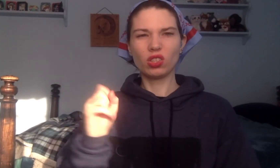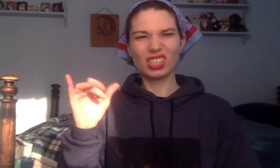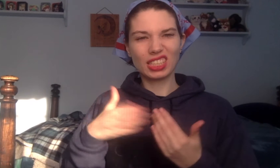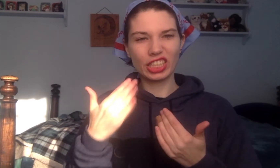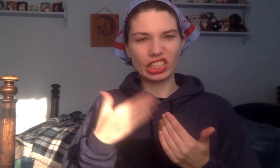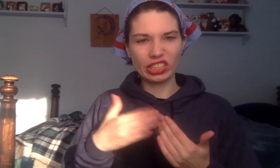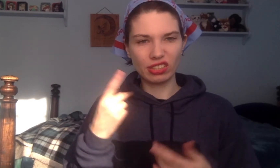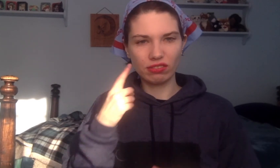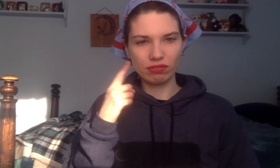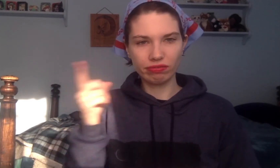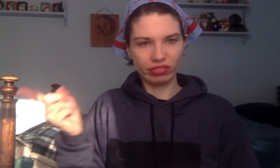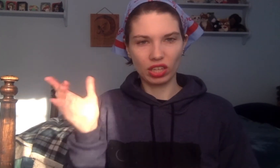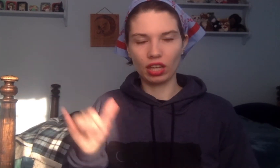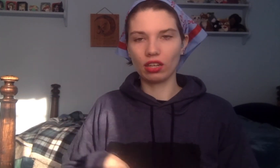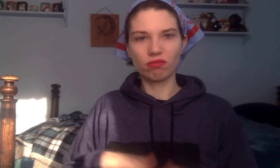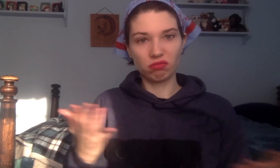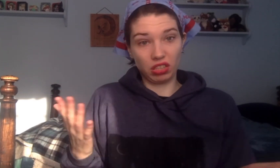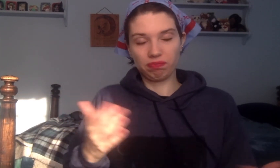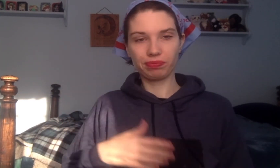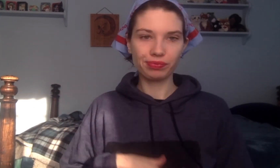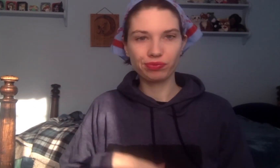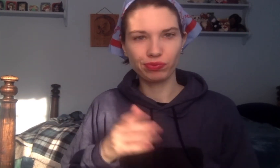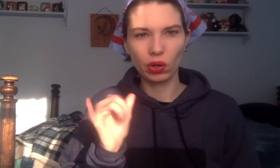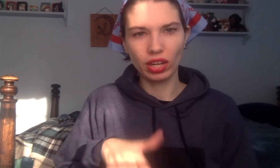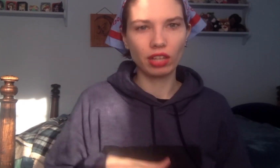So it's easier to do that, and all that.